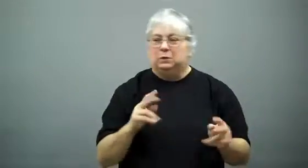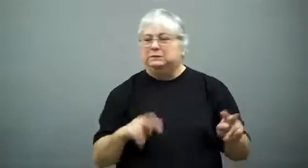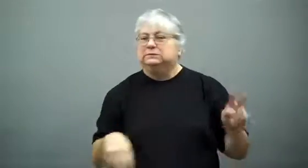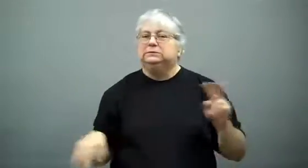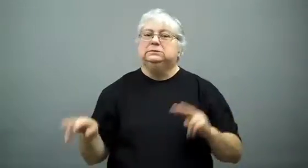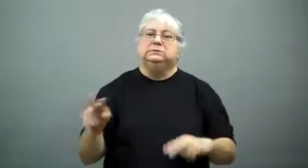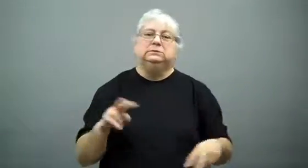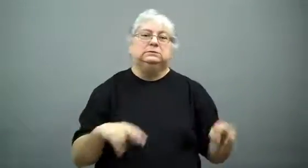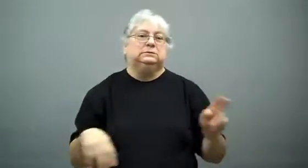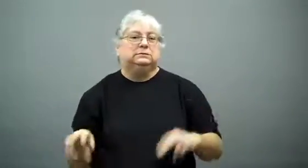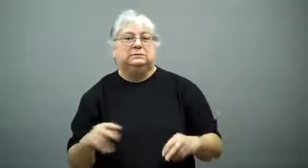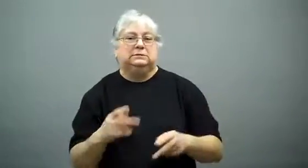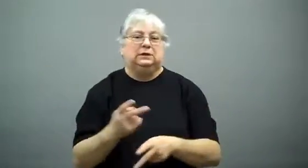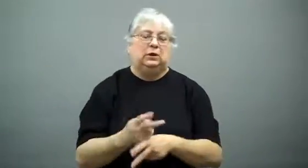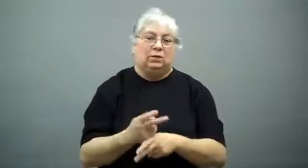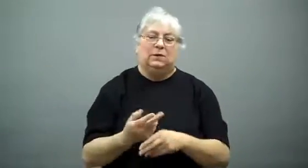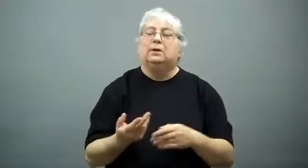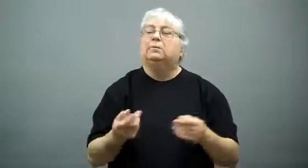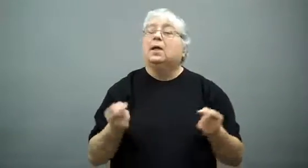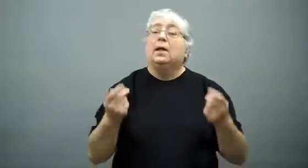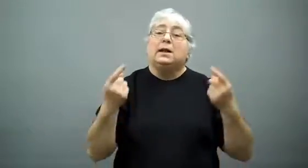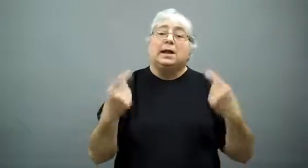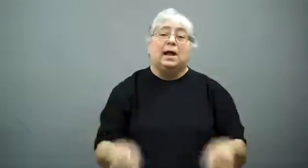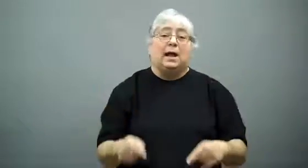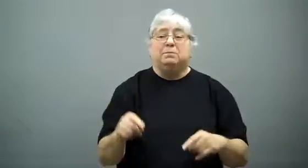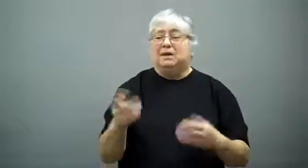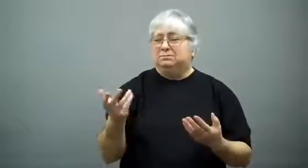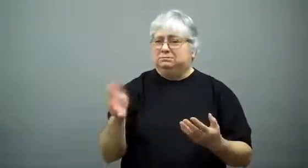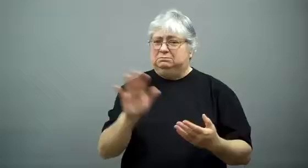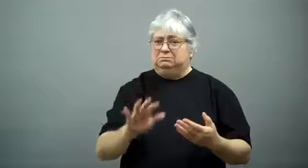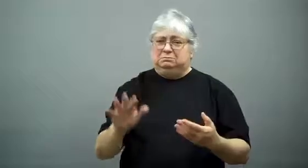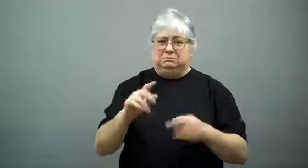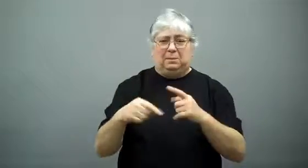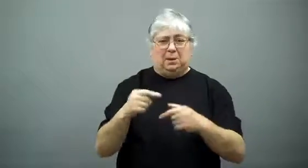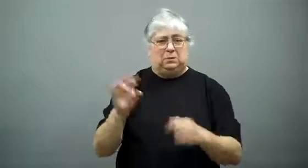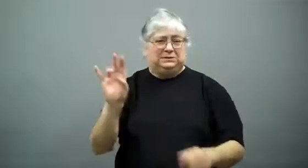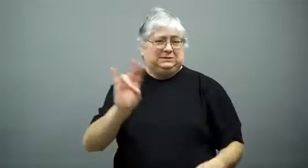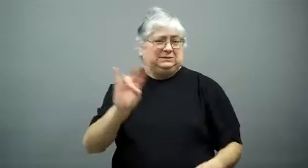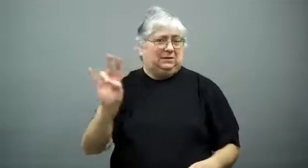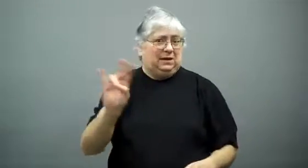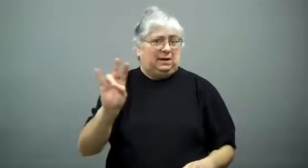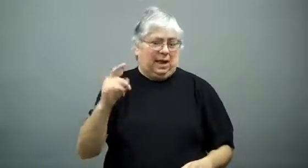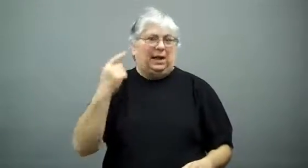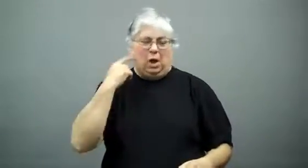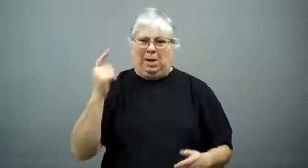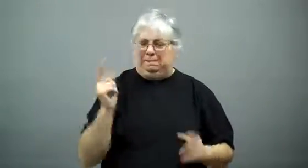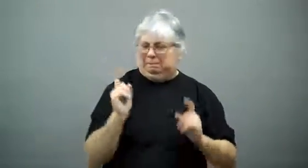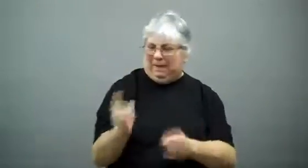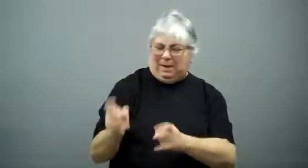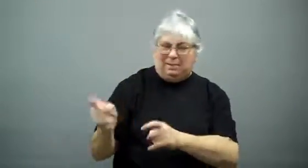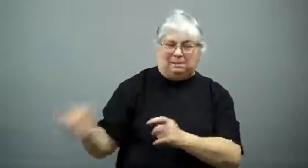People were cautious as they came out again.